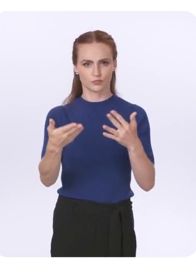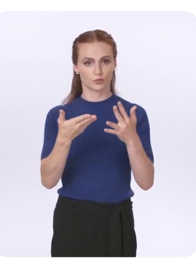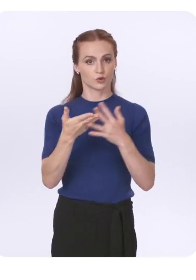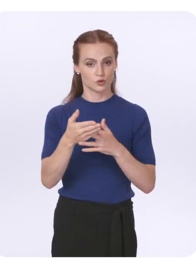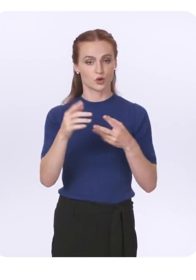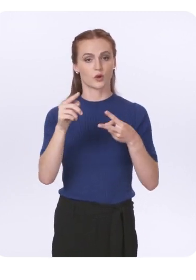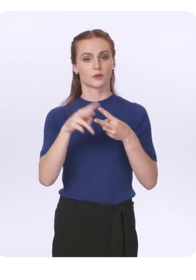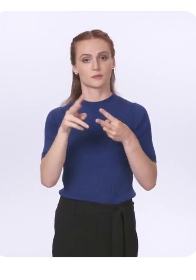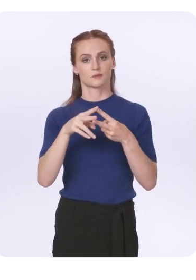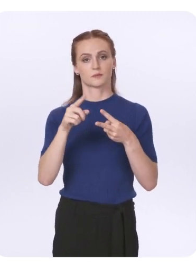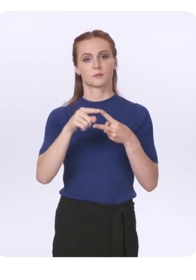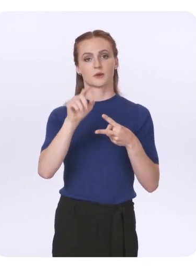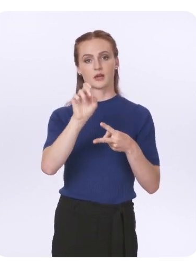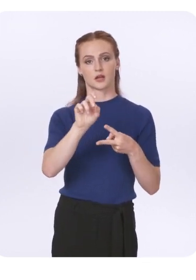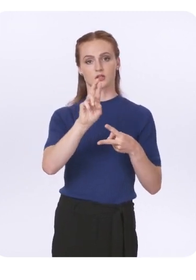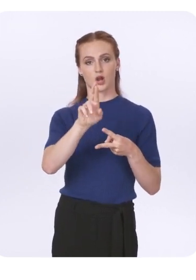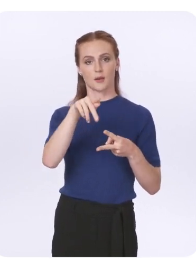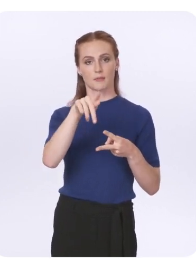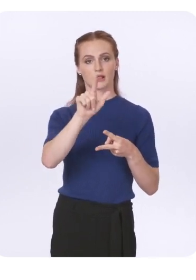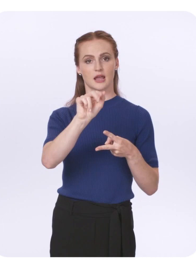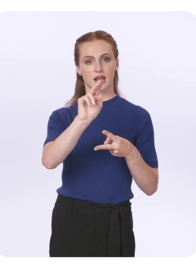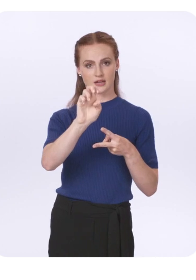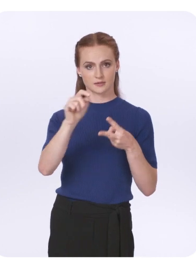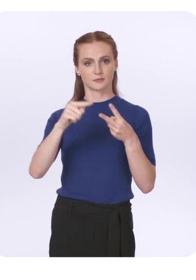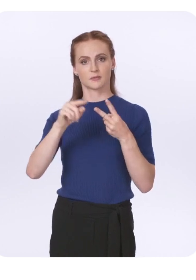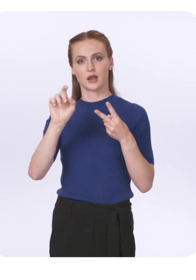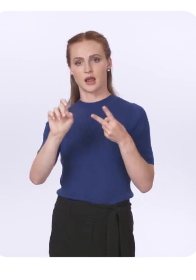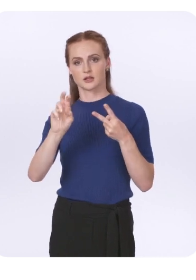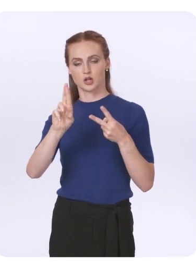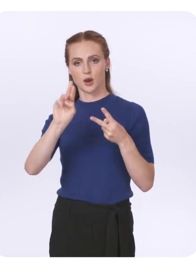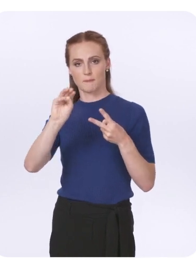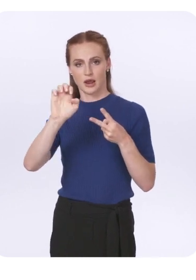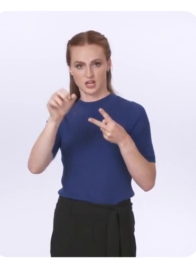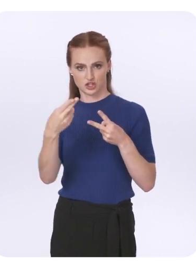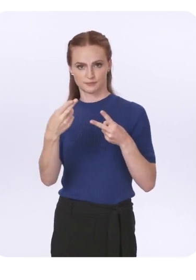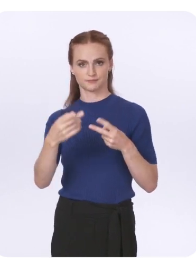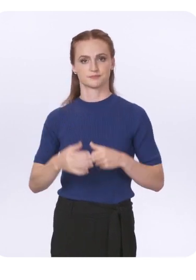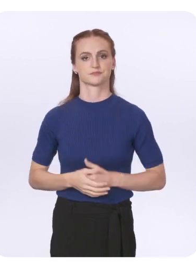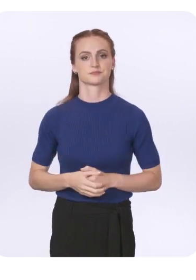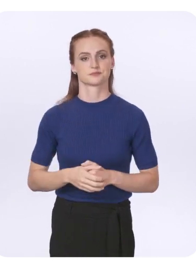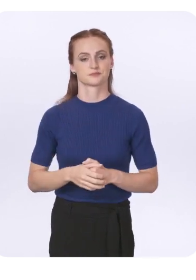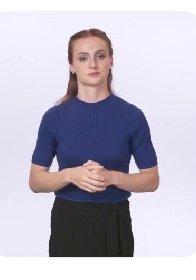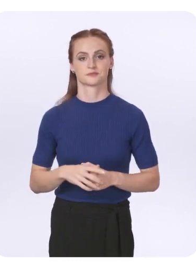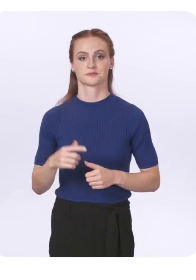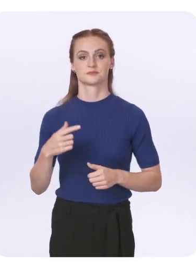The immersive web emulator offers the same level of support